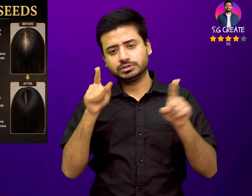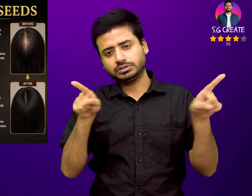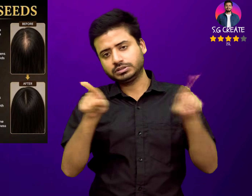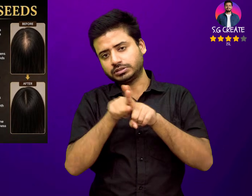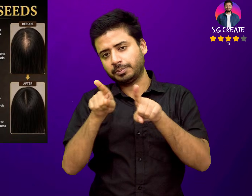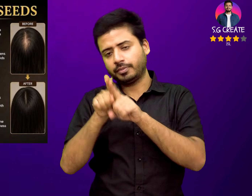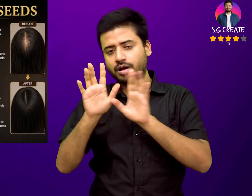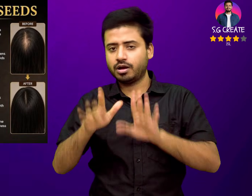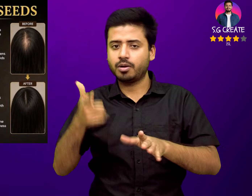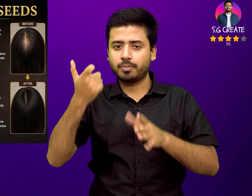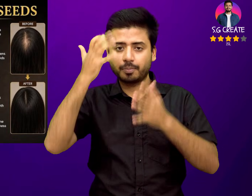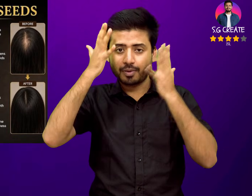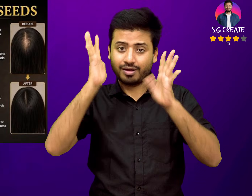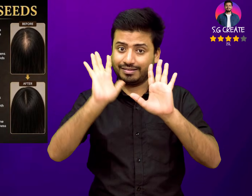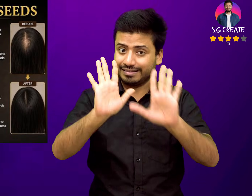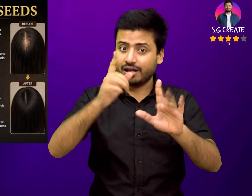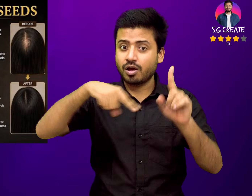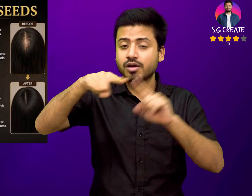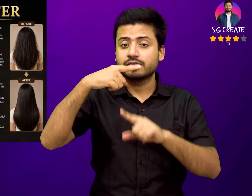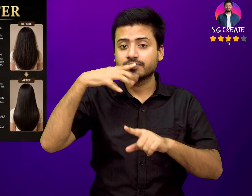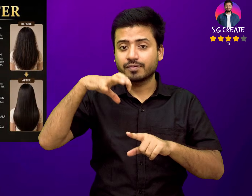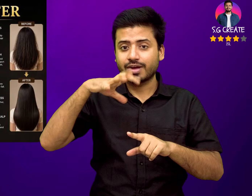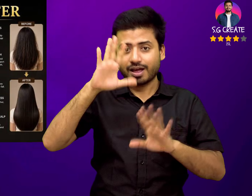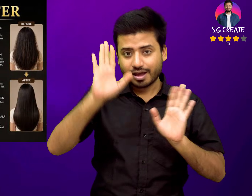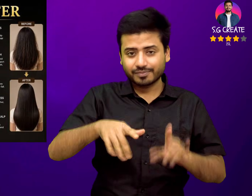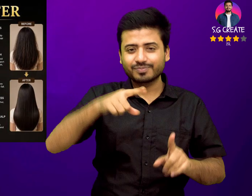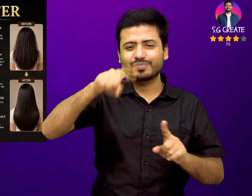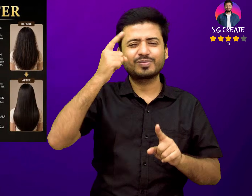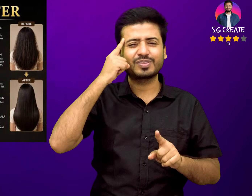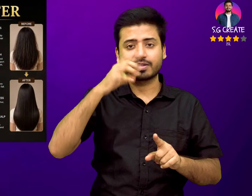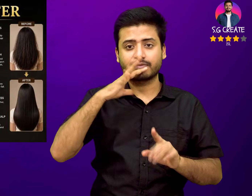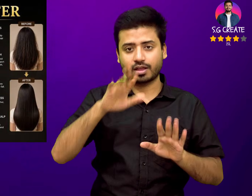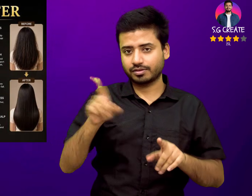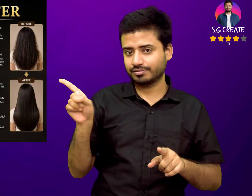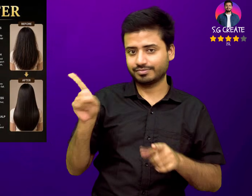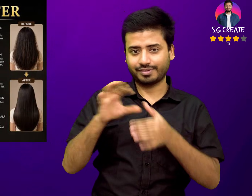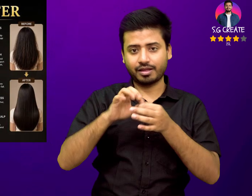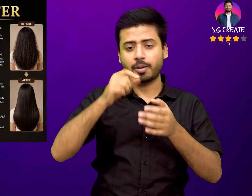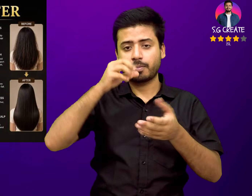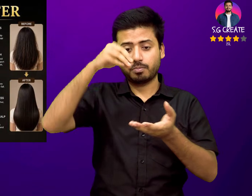layer of the hair, which instantly increases shine and reduces friction between strands,